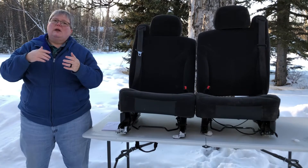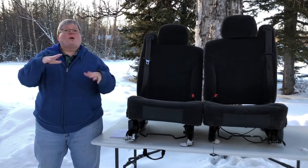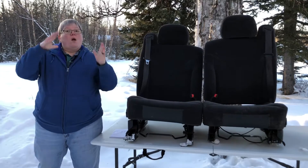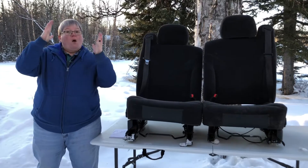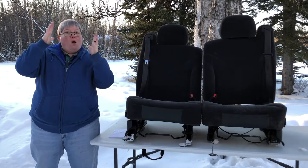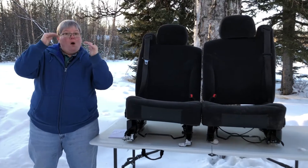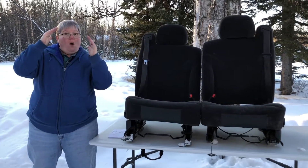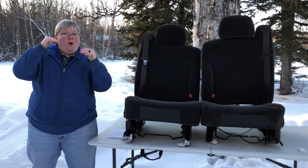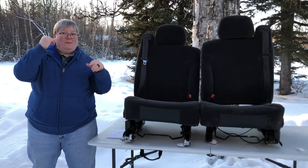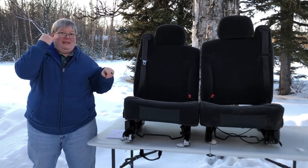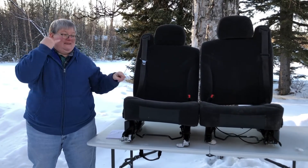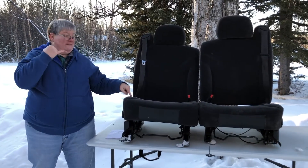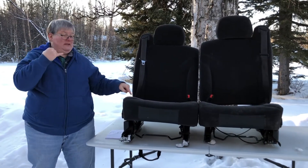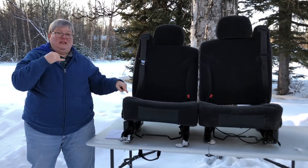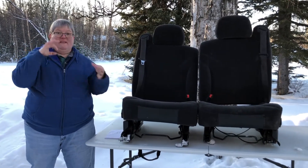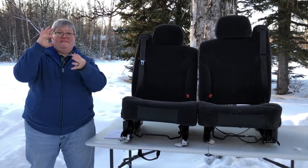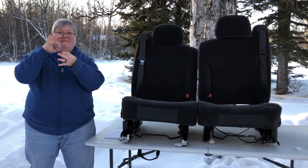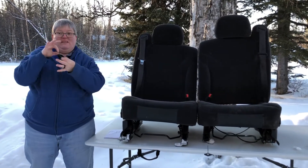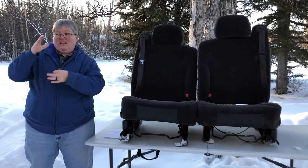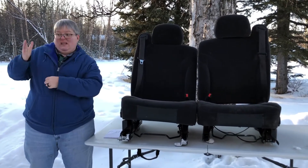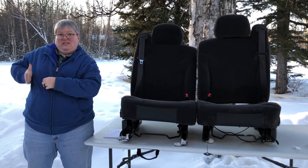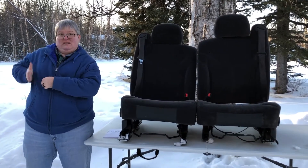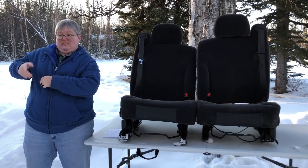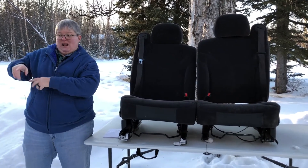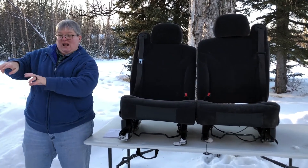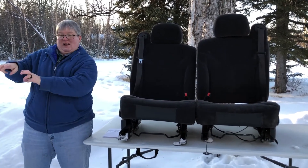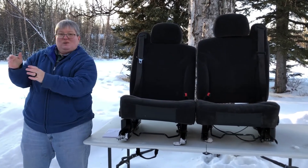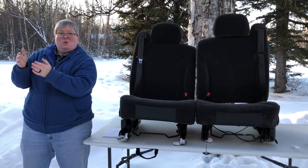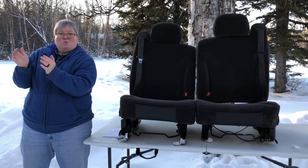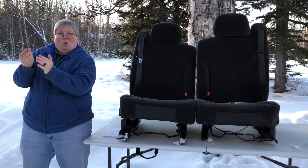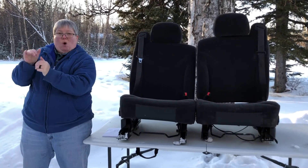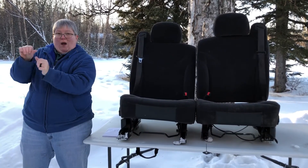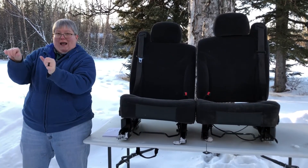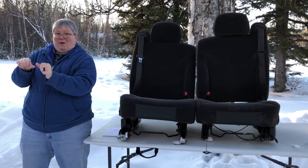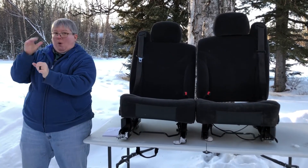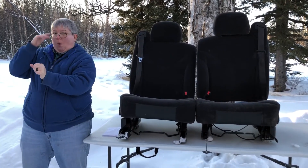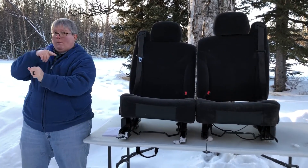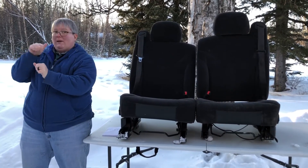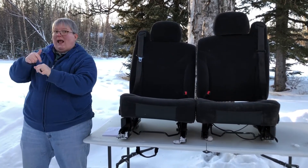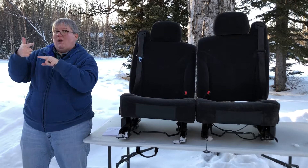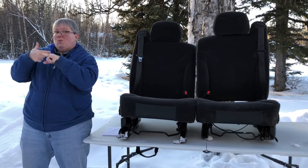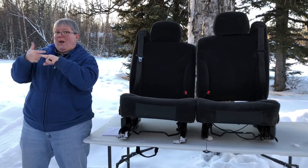So hopefully we can get this passenger side to fit in that small little area, if we can get the